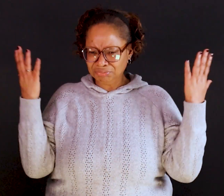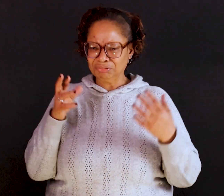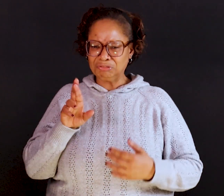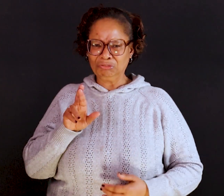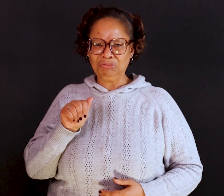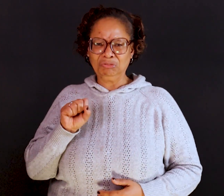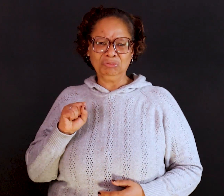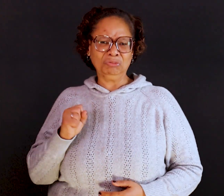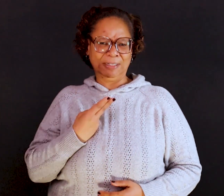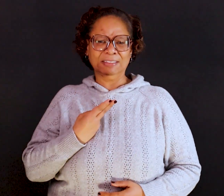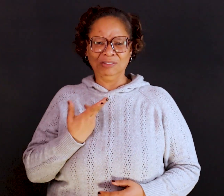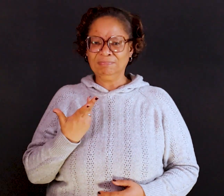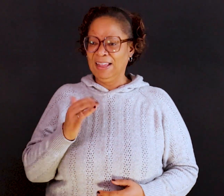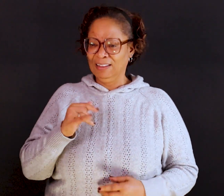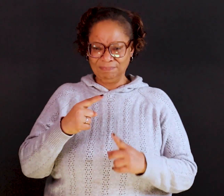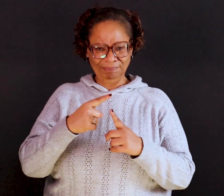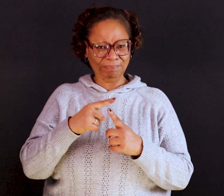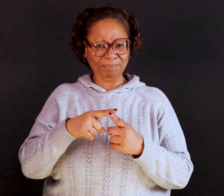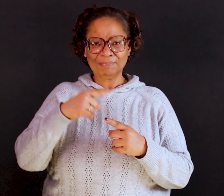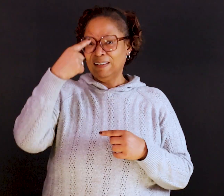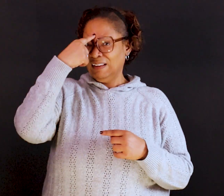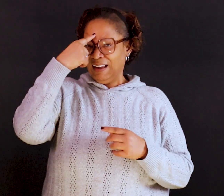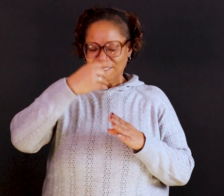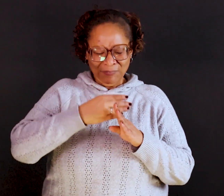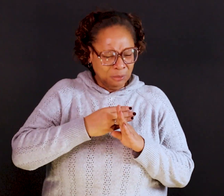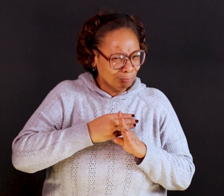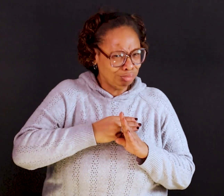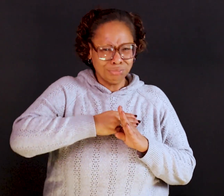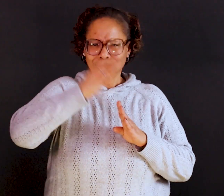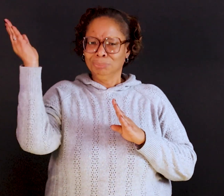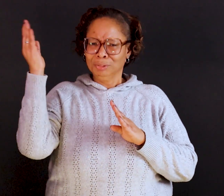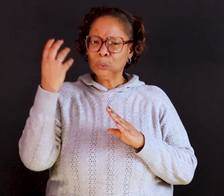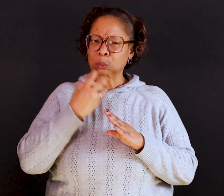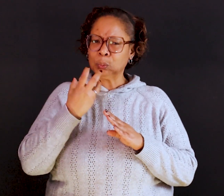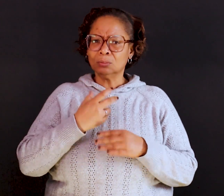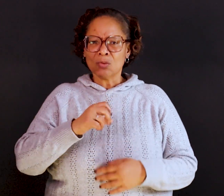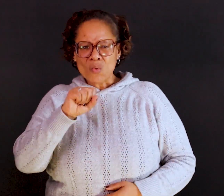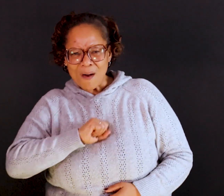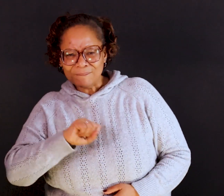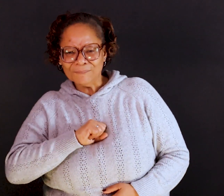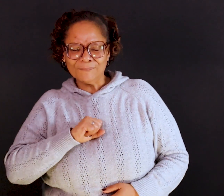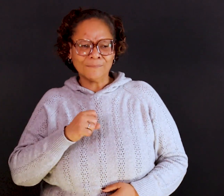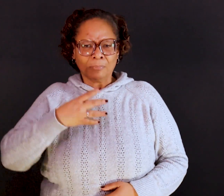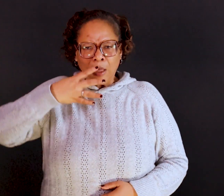Rash and fever. And cough